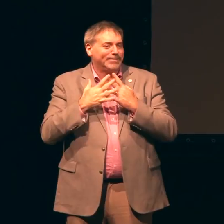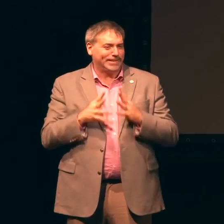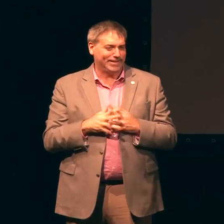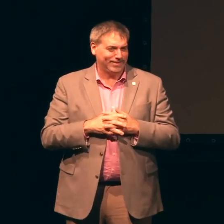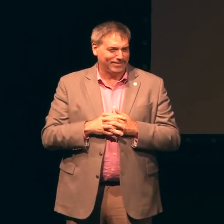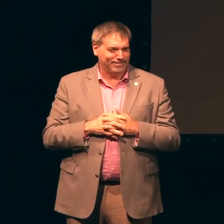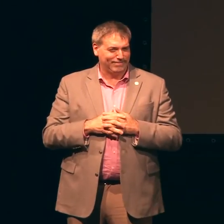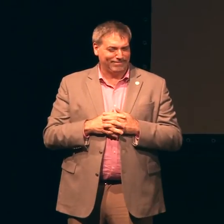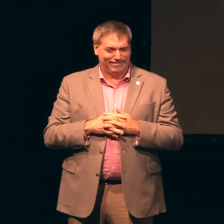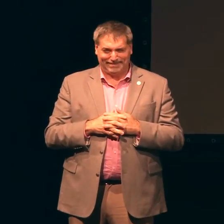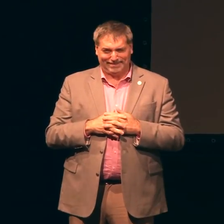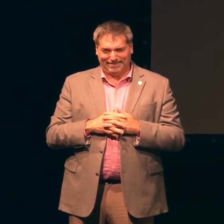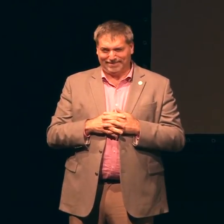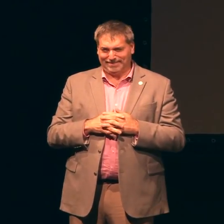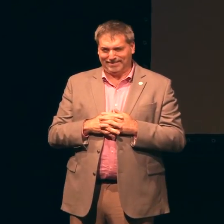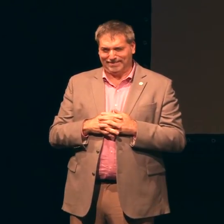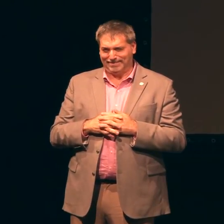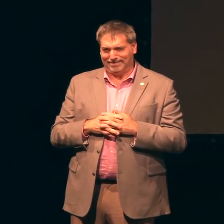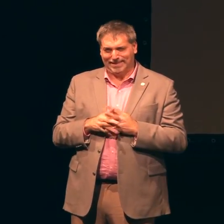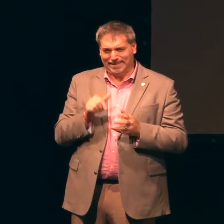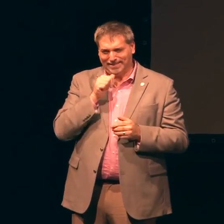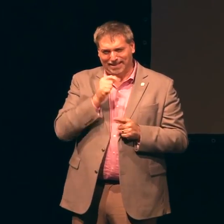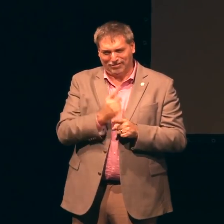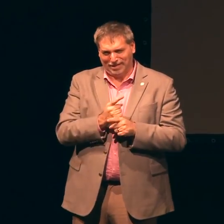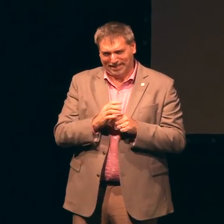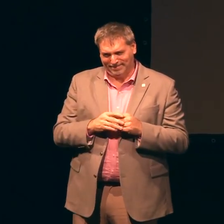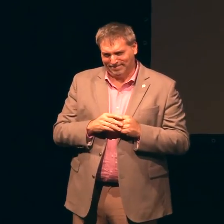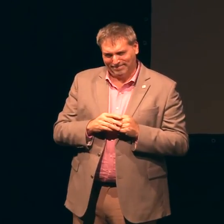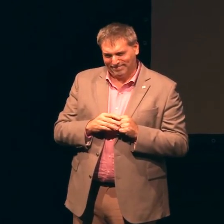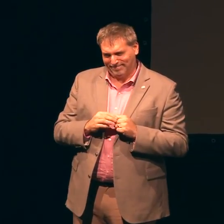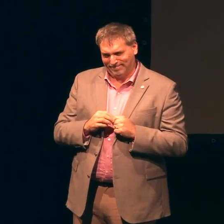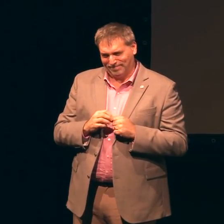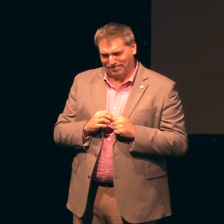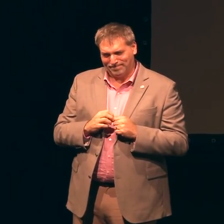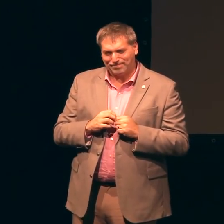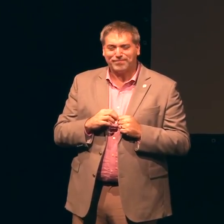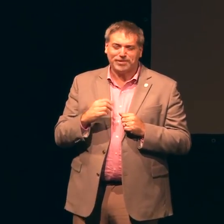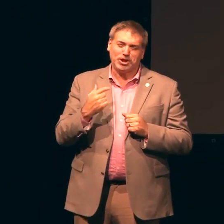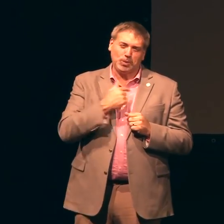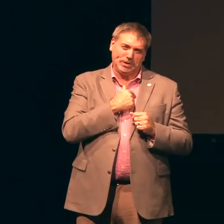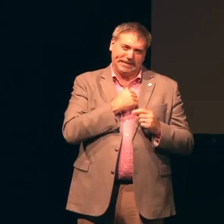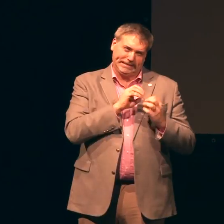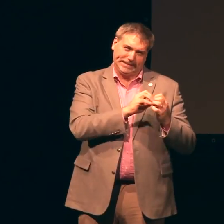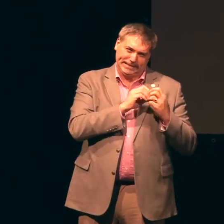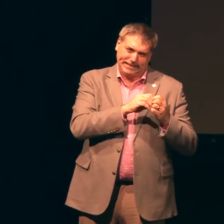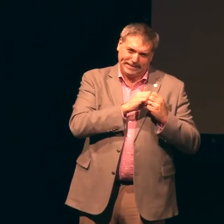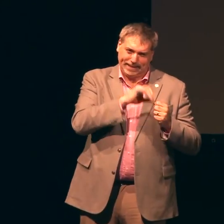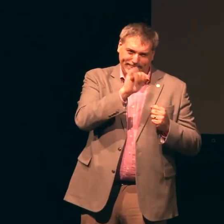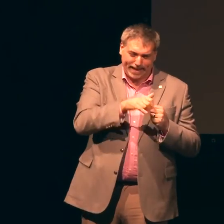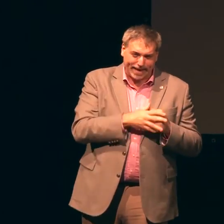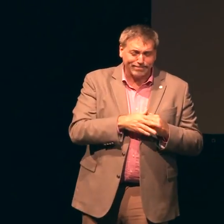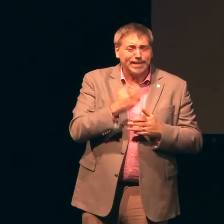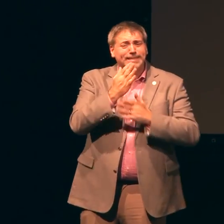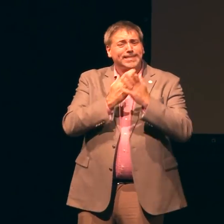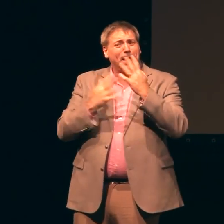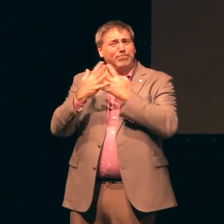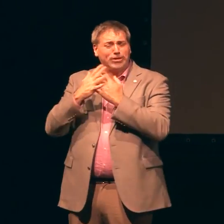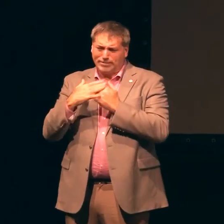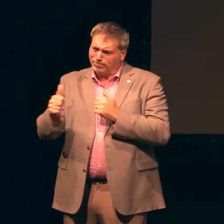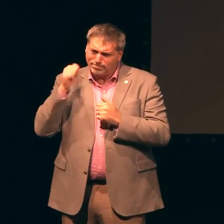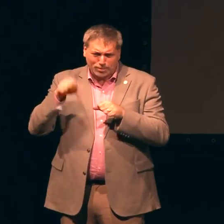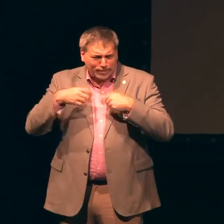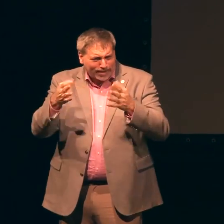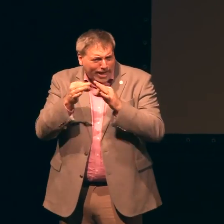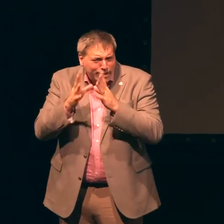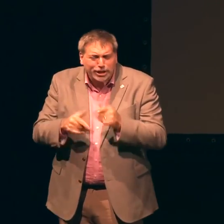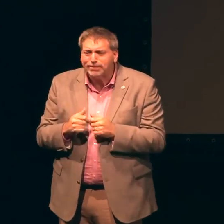prisons for the Deaf inmates. That's not right. So we've been fighting for that. Some prisons